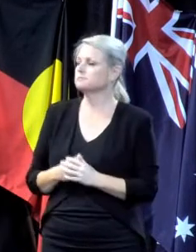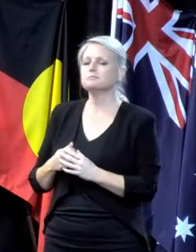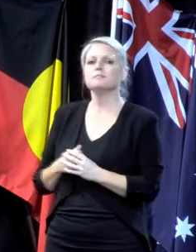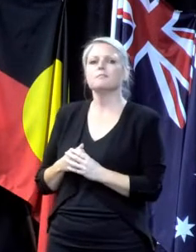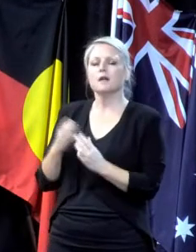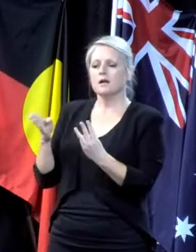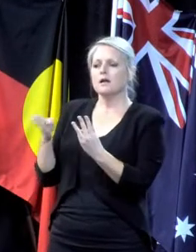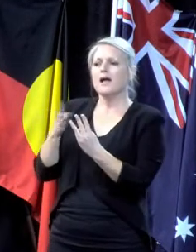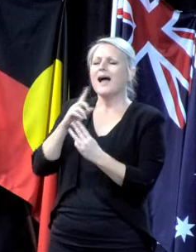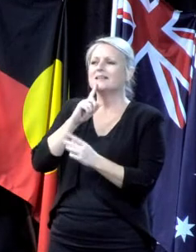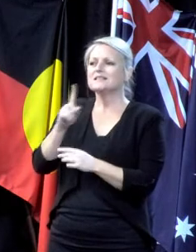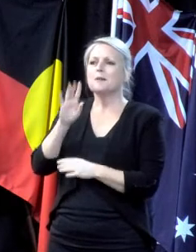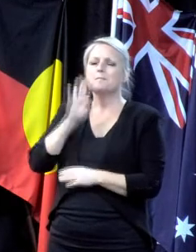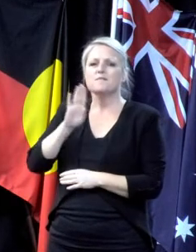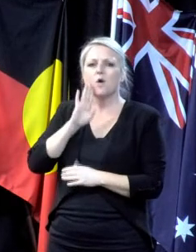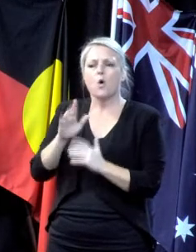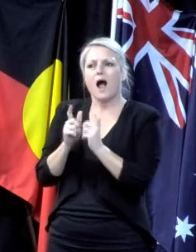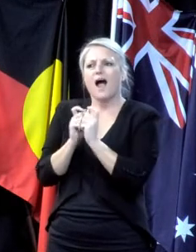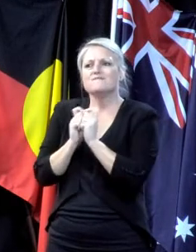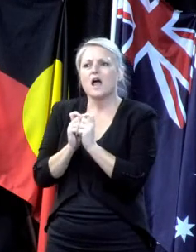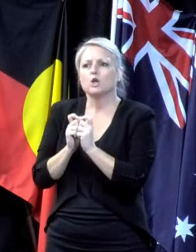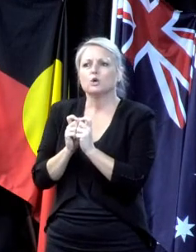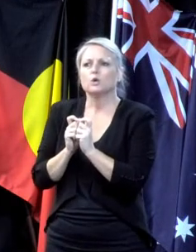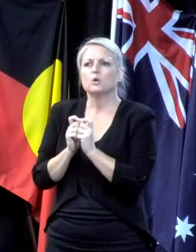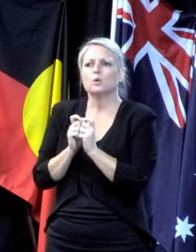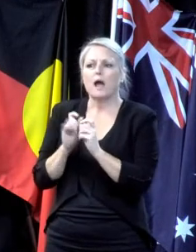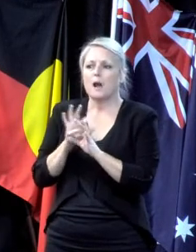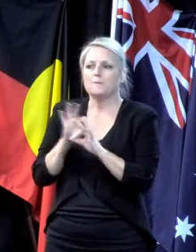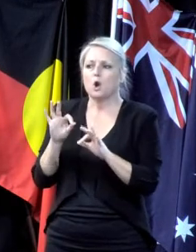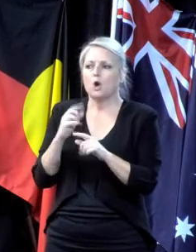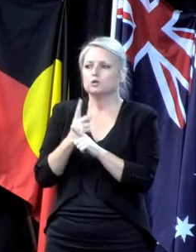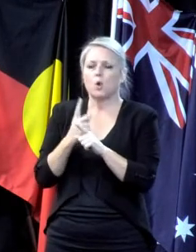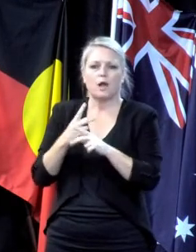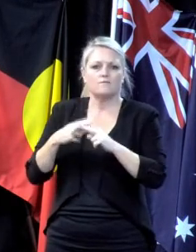want to speak for Pam, but when Pam was talking about teachers, that’s really